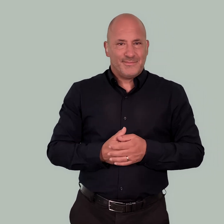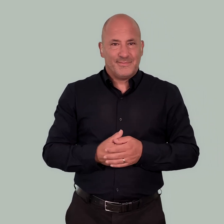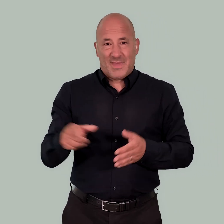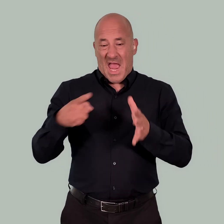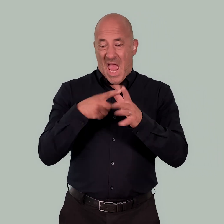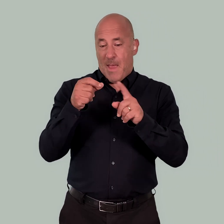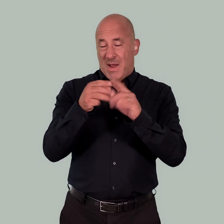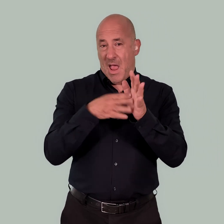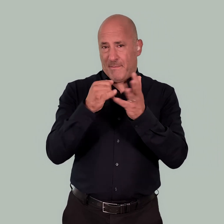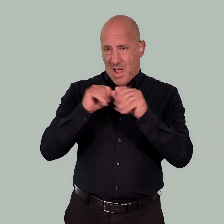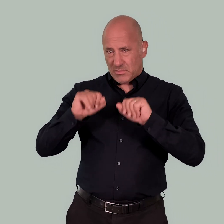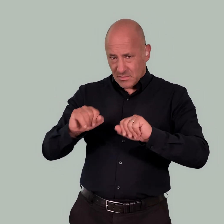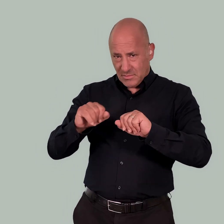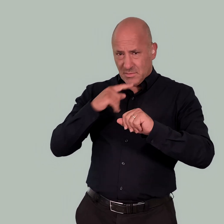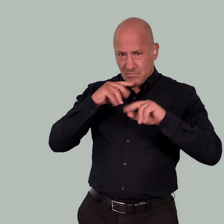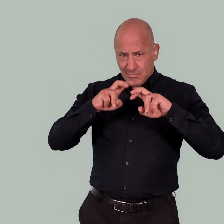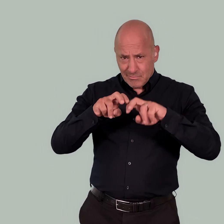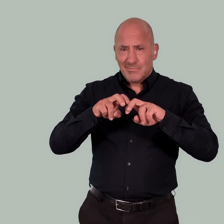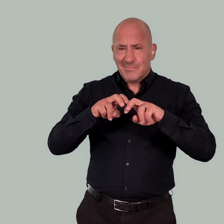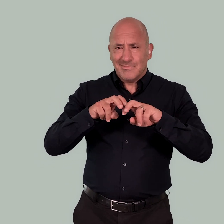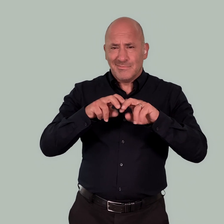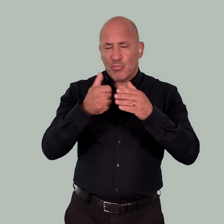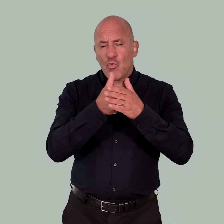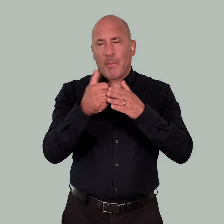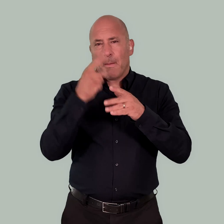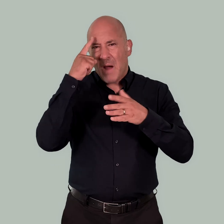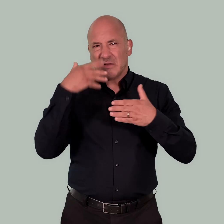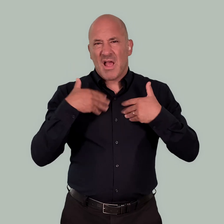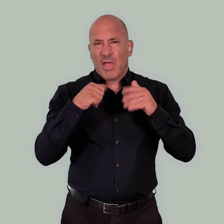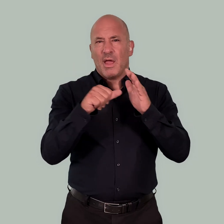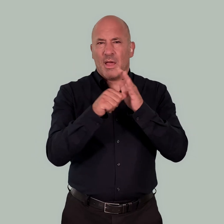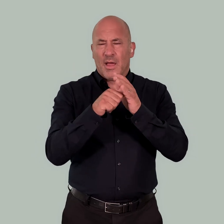2.24 The APMS shows a steady increase in the prevalence